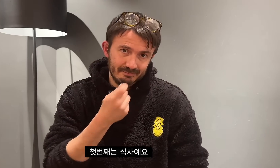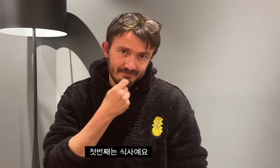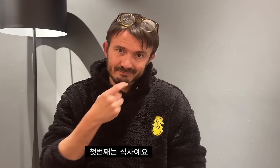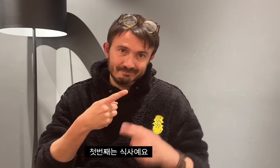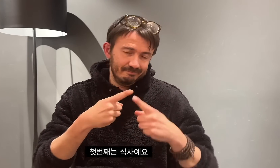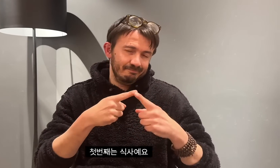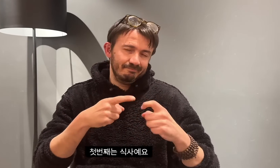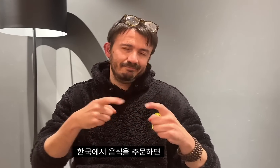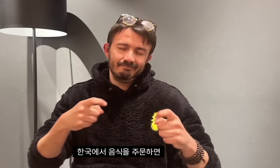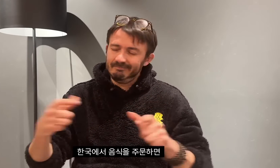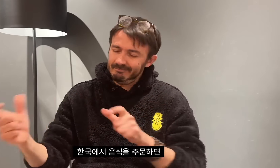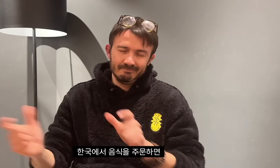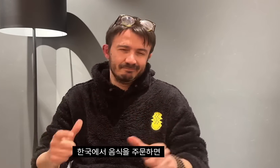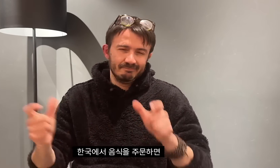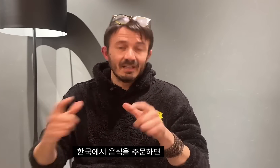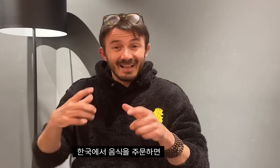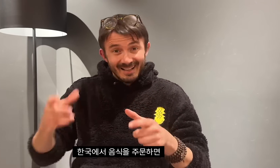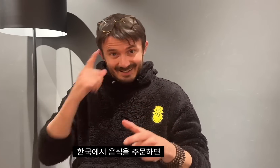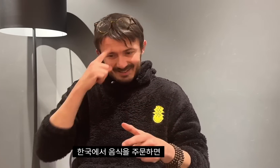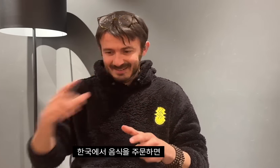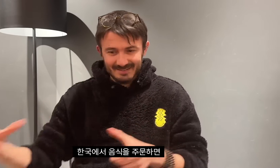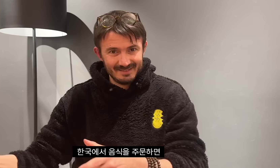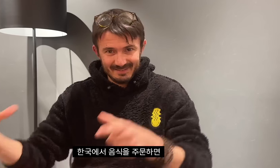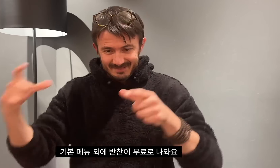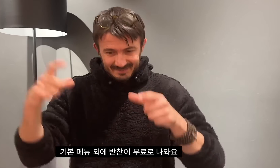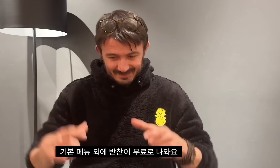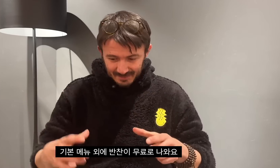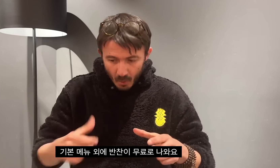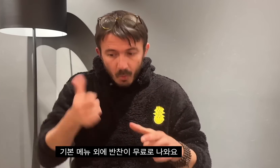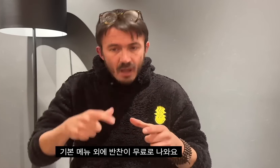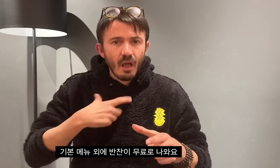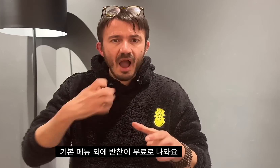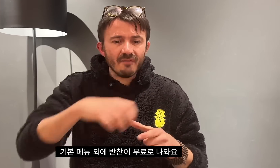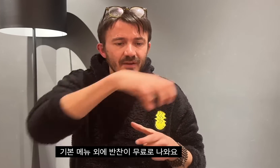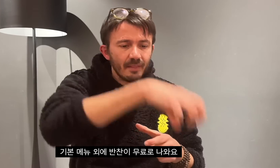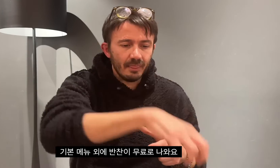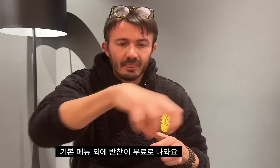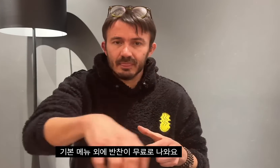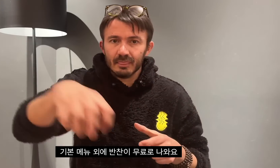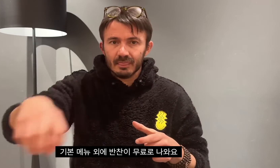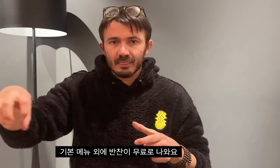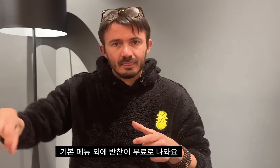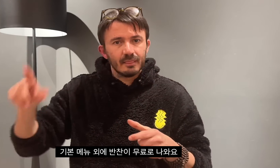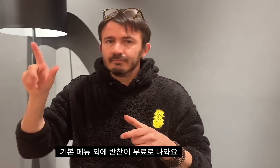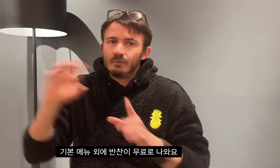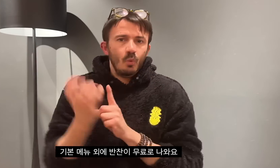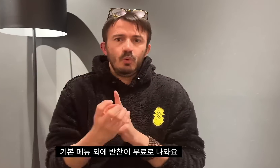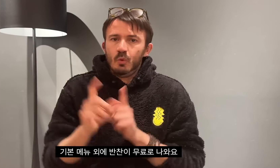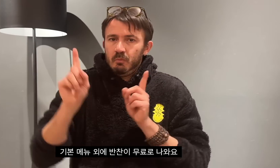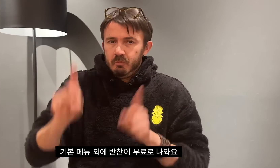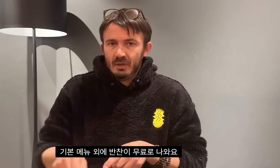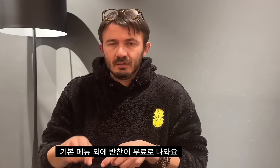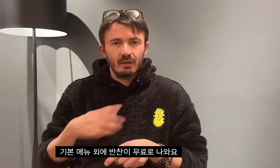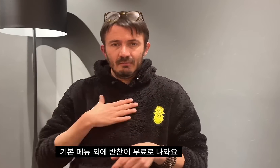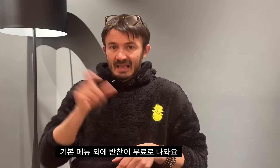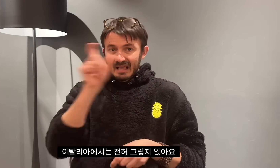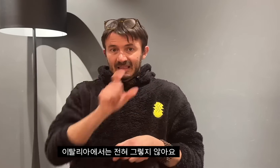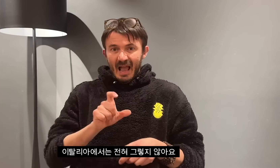First is the meal. When you order food in Korea, you get a free side dish in addition to the basic menu.